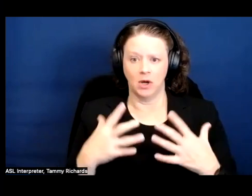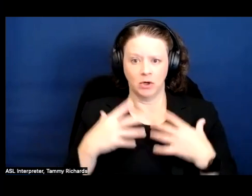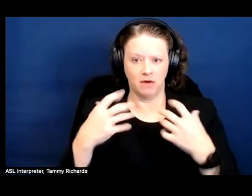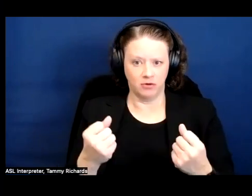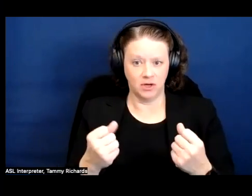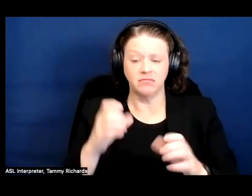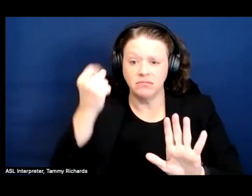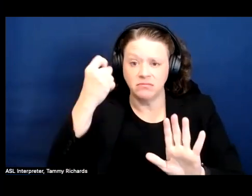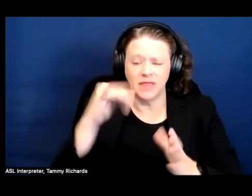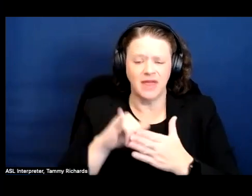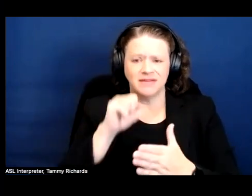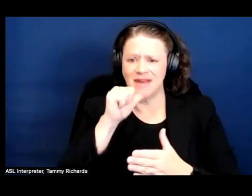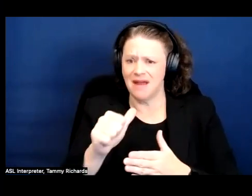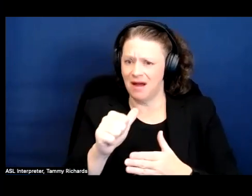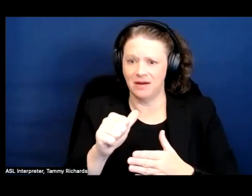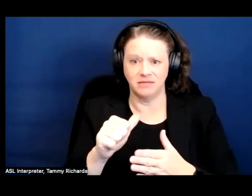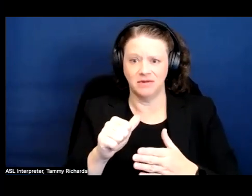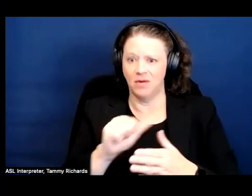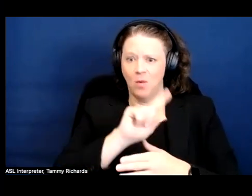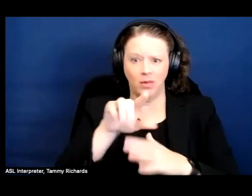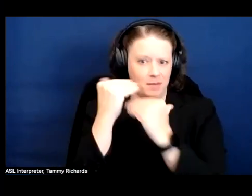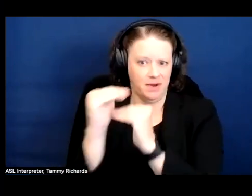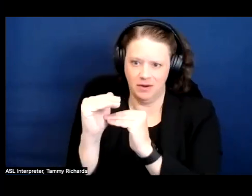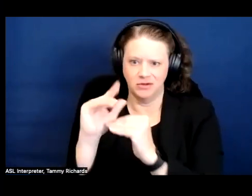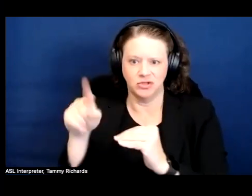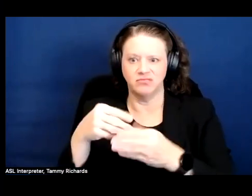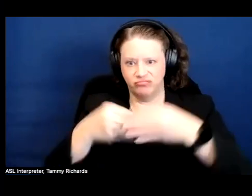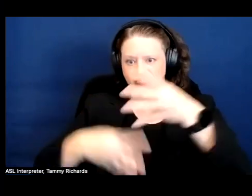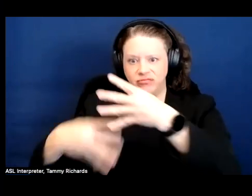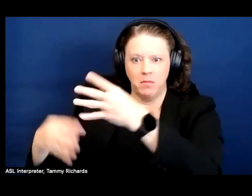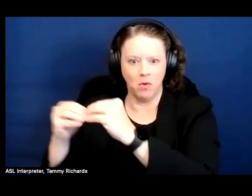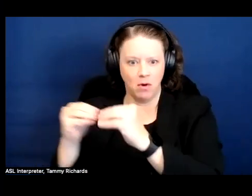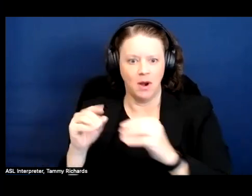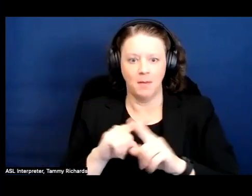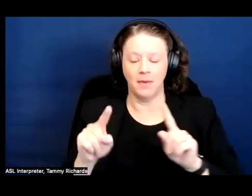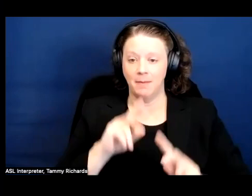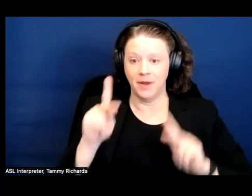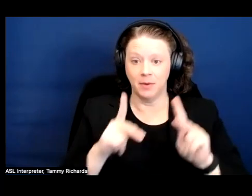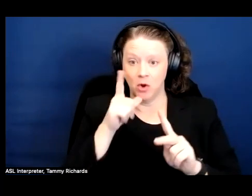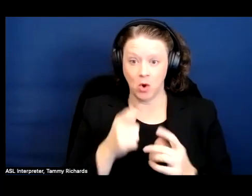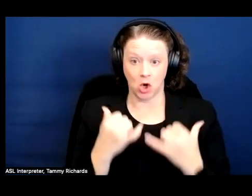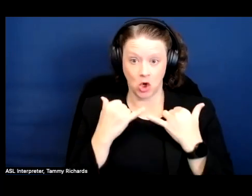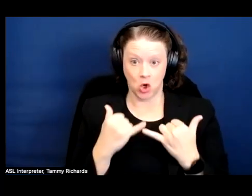and a housing provider cannot request medical records or things like that.